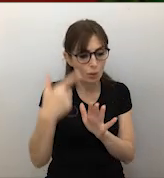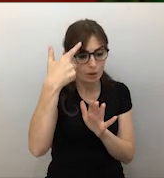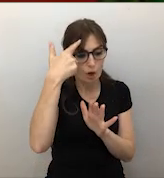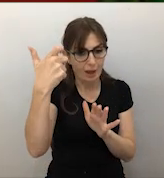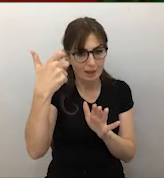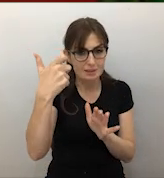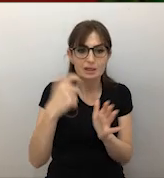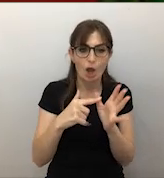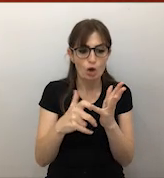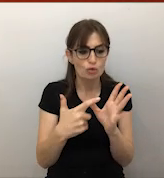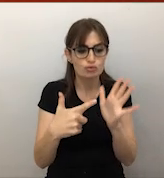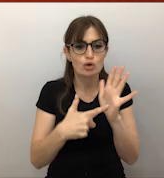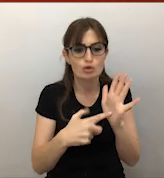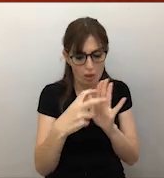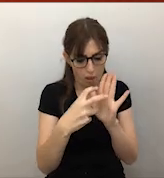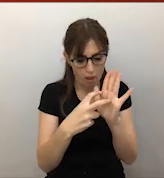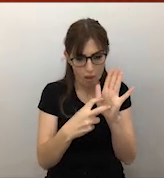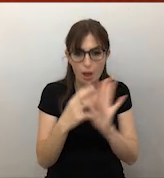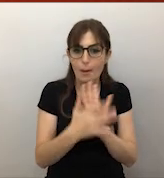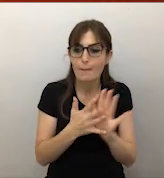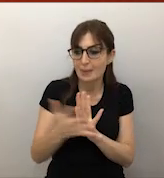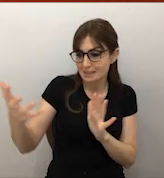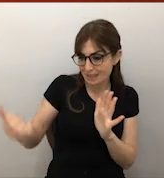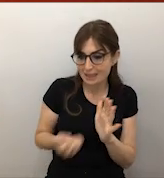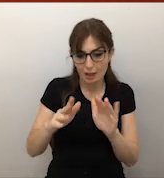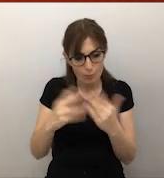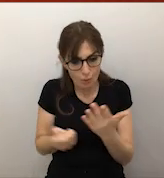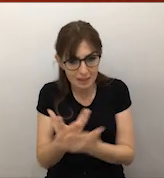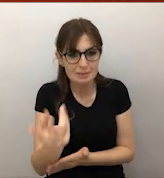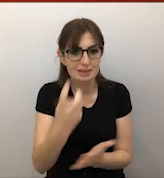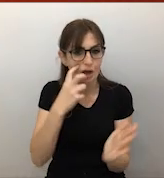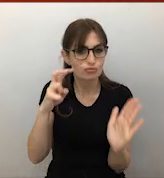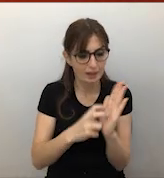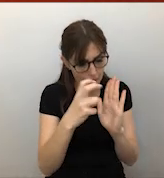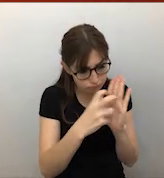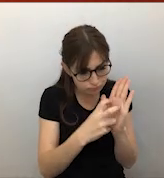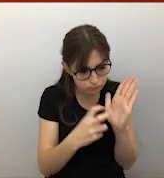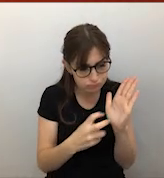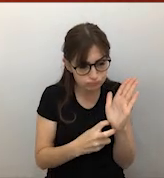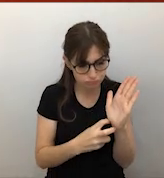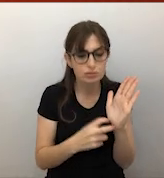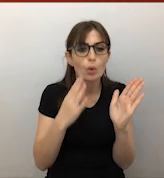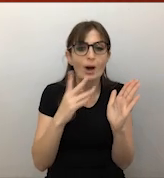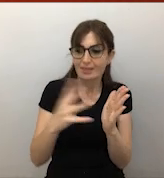Accrual accounting. Accrual accounting is where income or expenses are recognised and recorded when they are earned